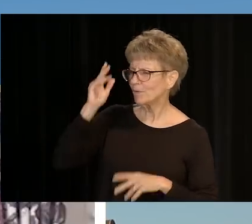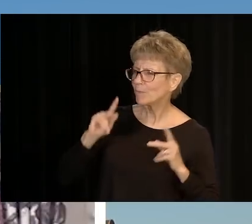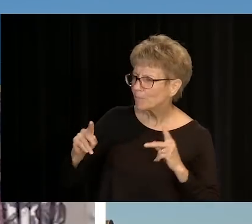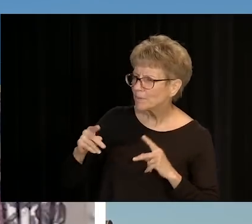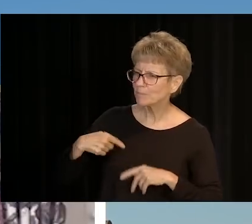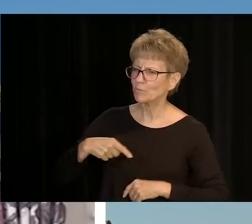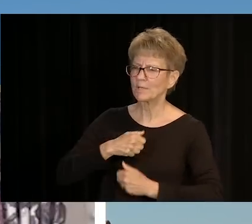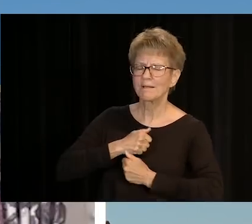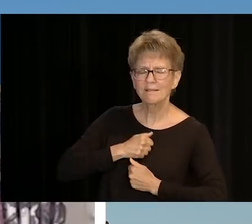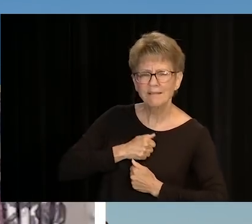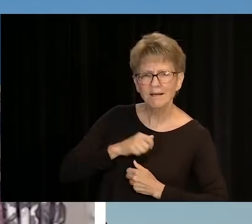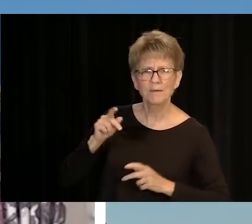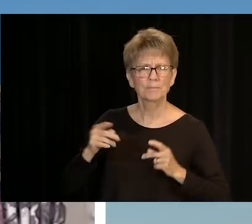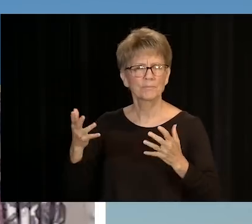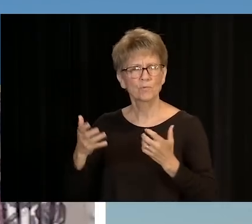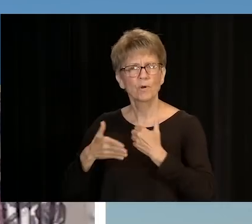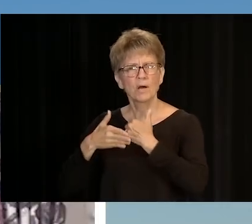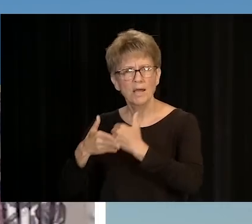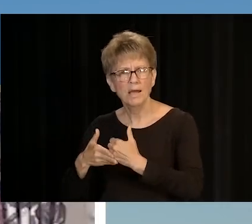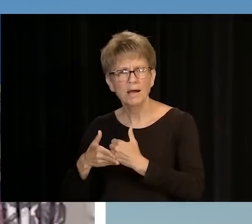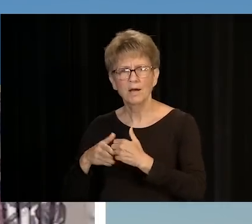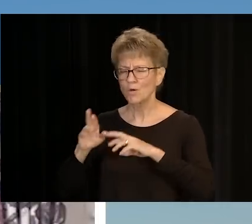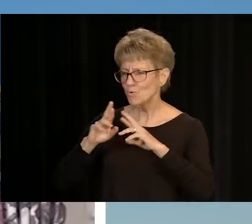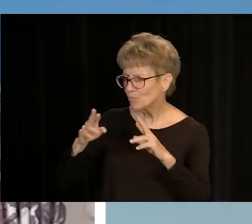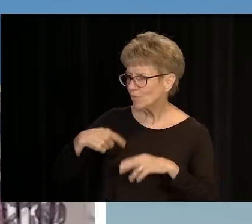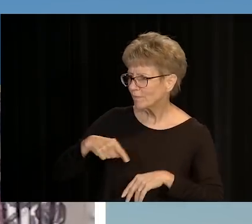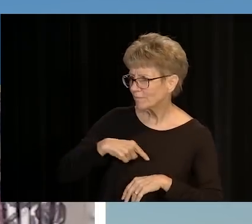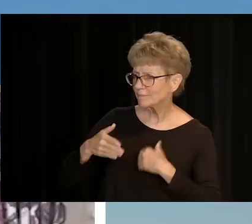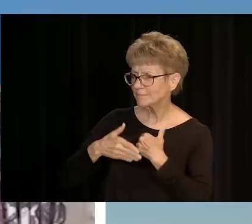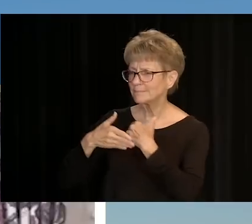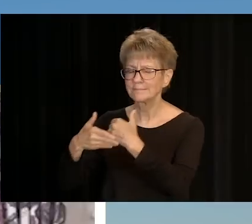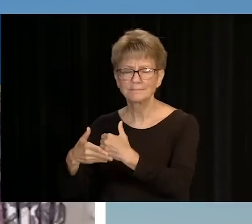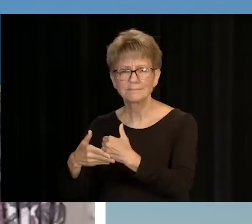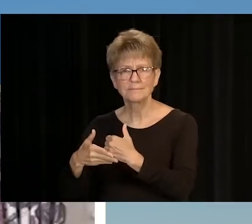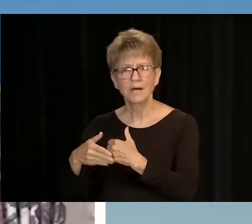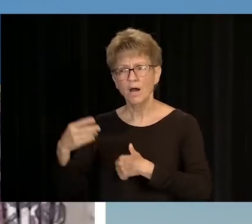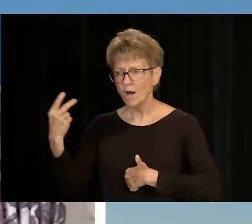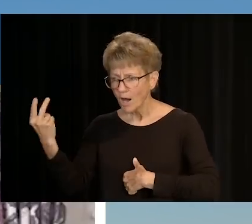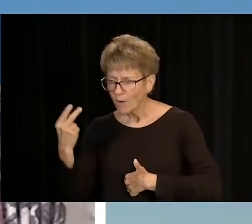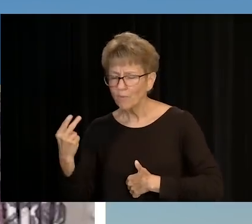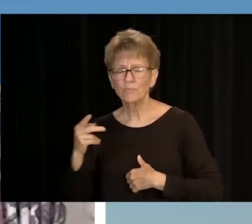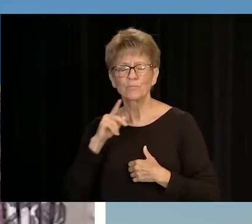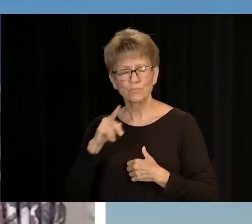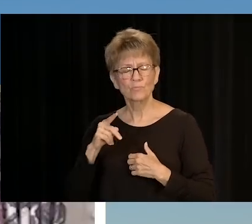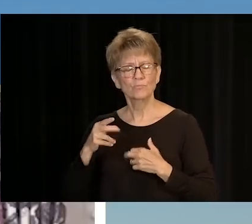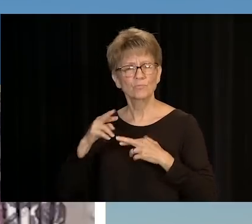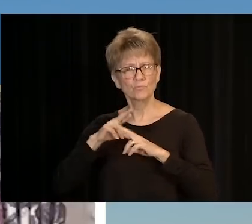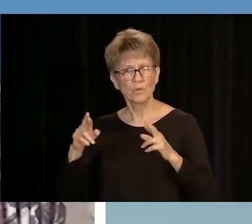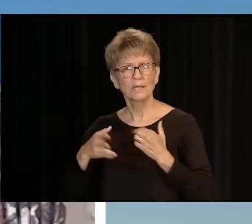THAT PEOPLE WE LOVE, PEOPLE THAT WE WANT TO HELP ARE READY FOR US TO HELP, AND WE ARE READY TO HELP THEM.